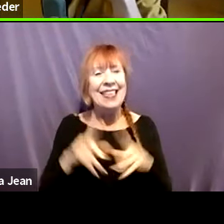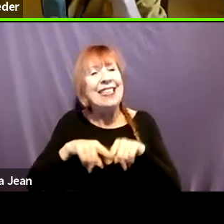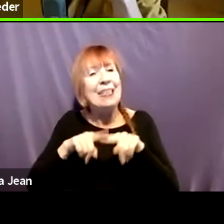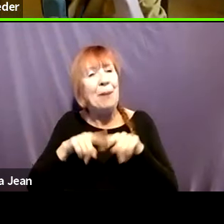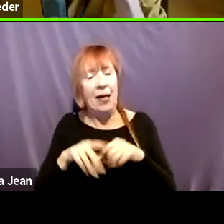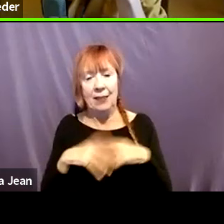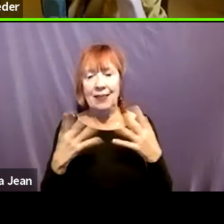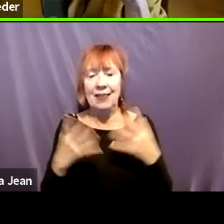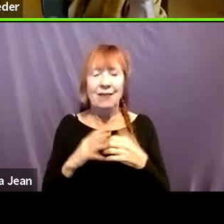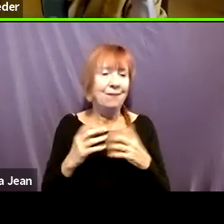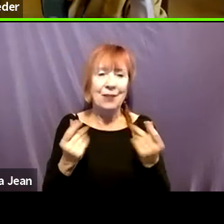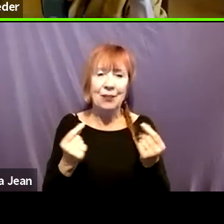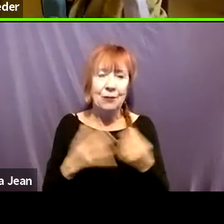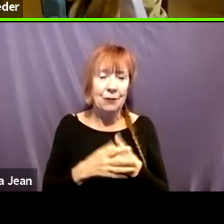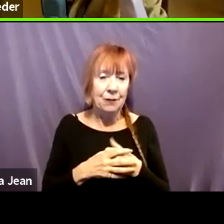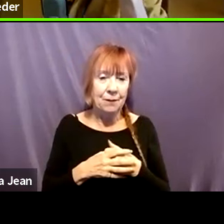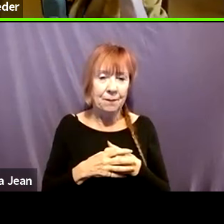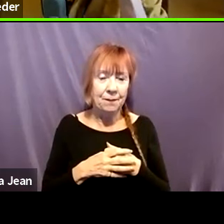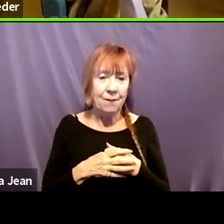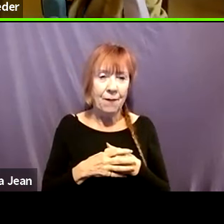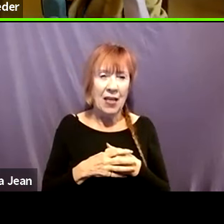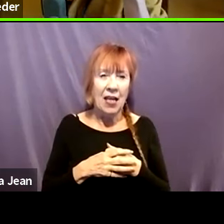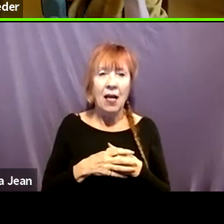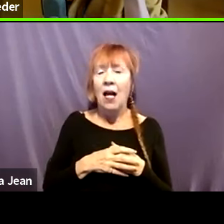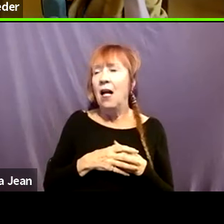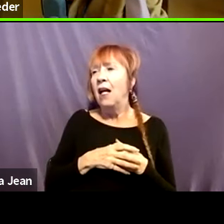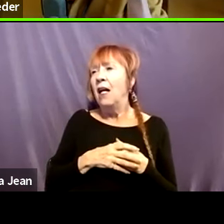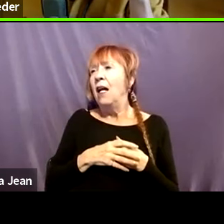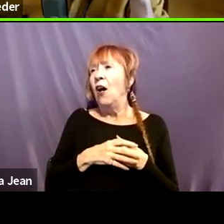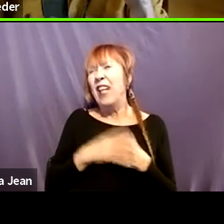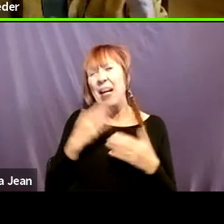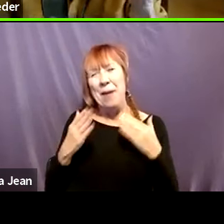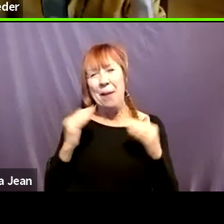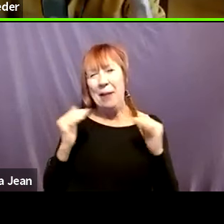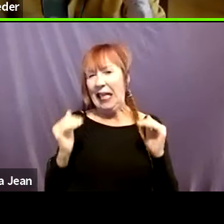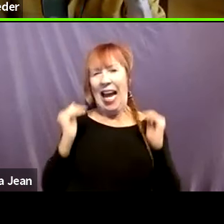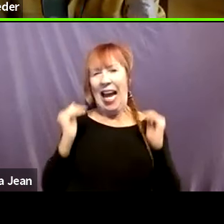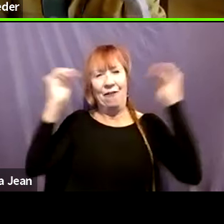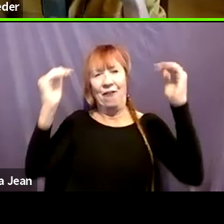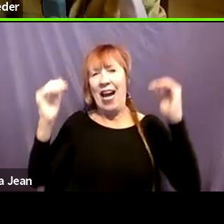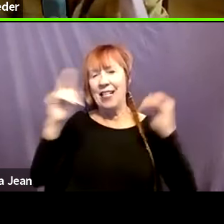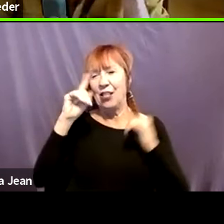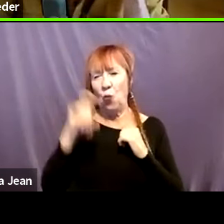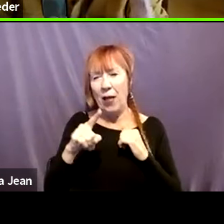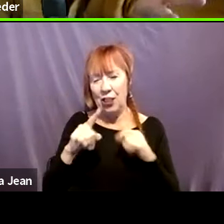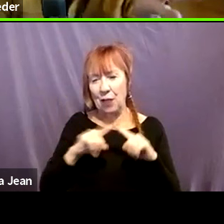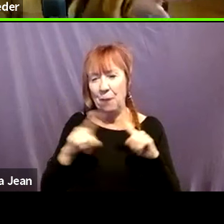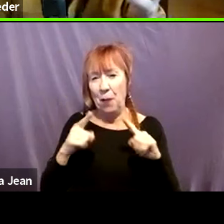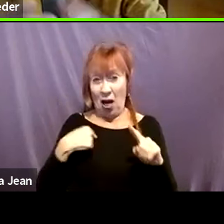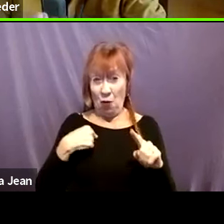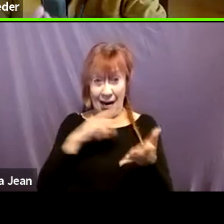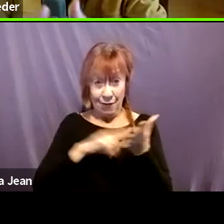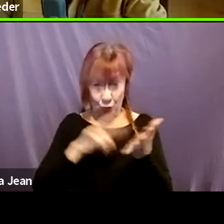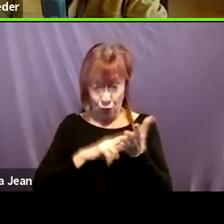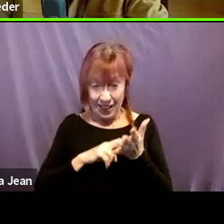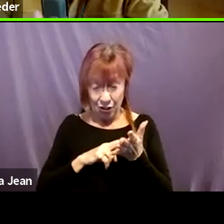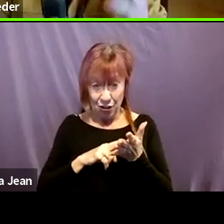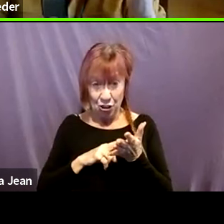but in doing my research about this topic, there seemed to be sort of two schools of thought when you go in and pitch,